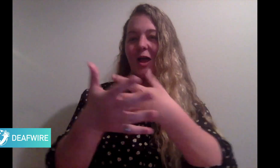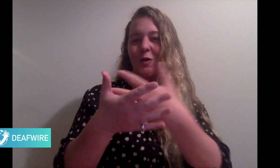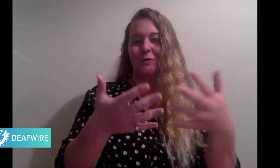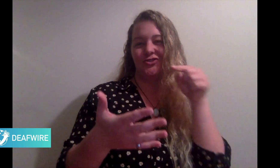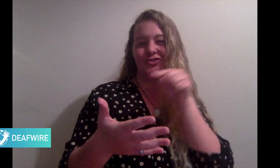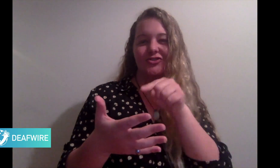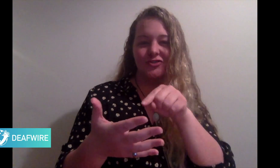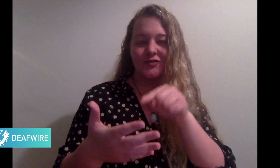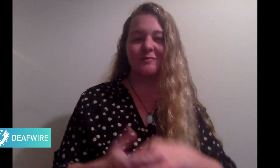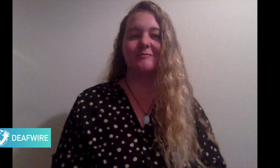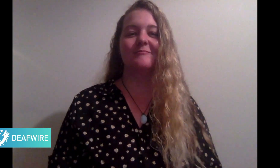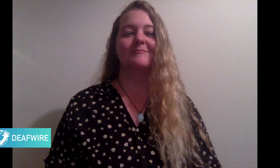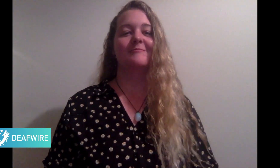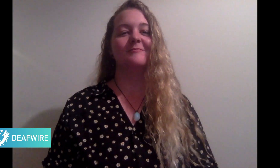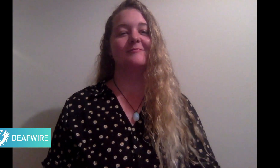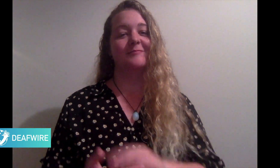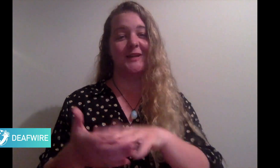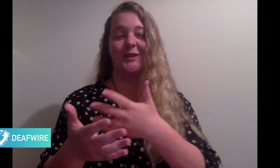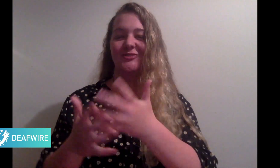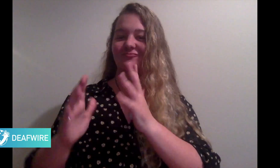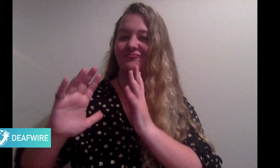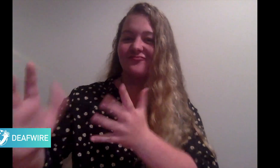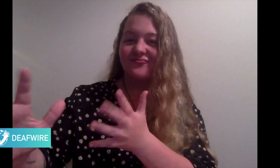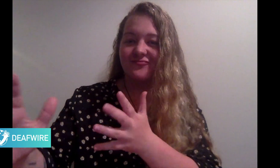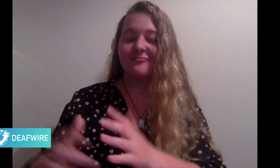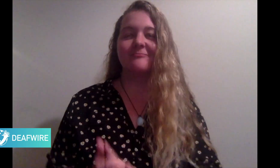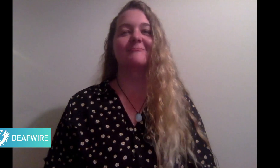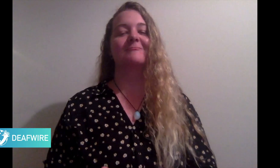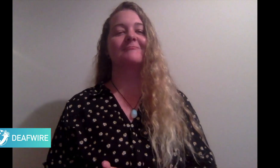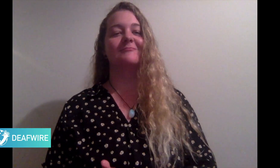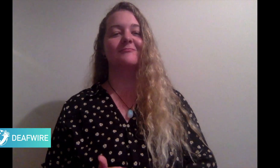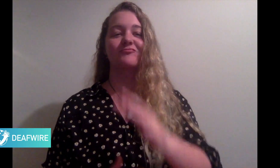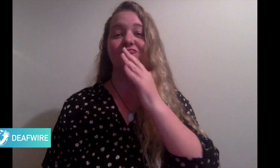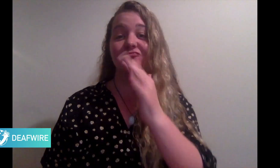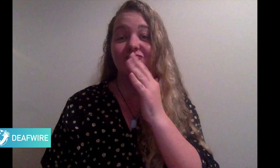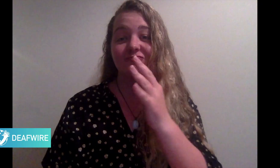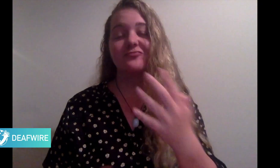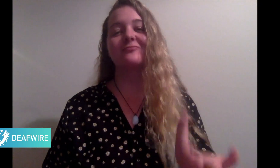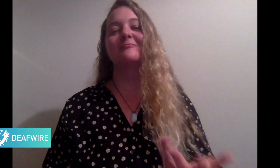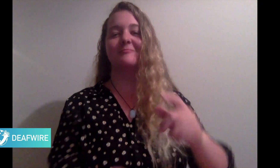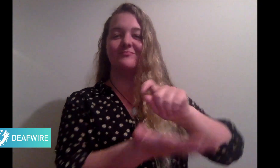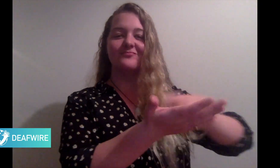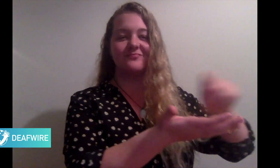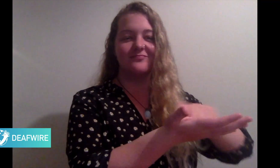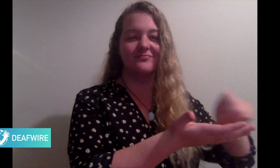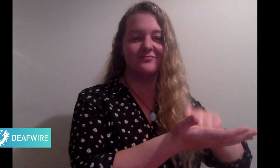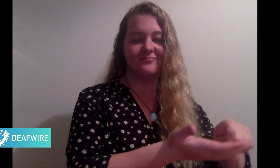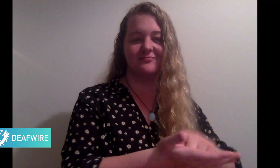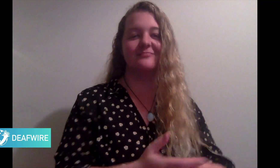of all languages - sign language, speaking, and writing.